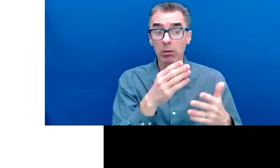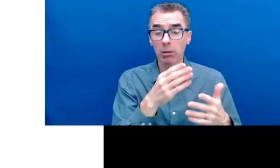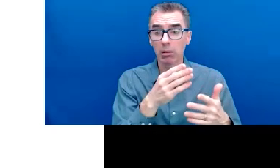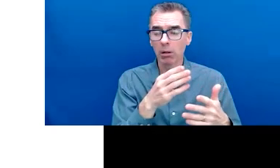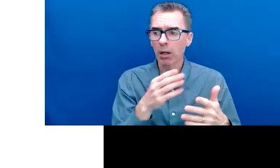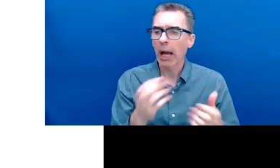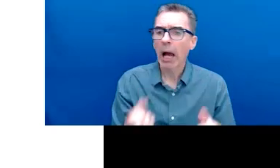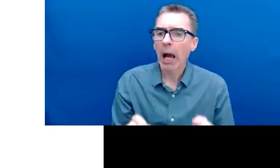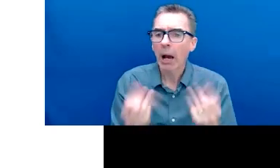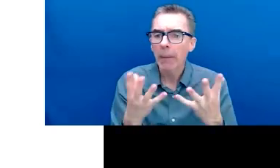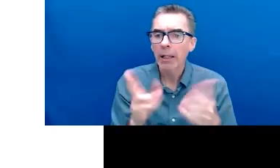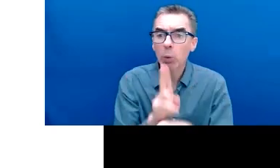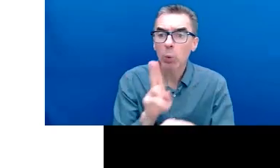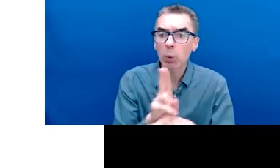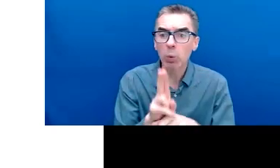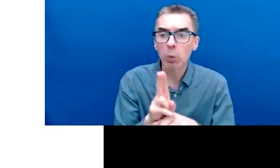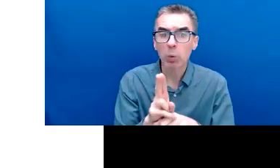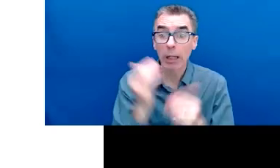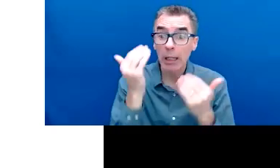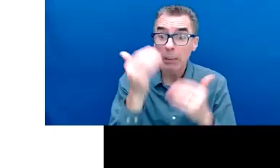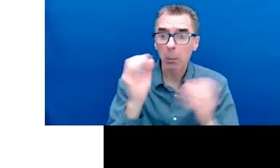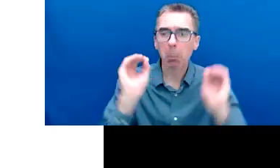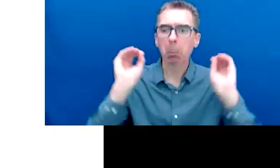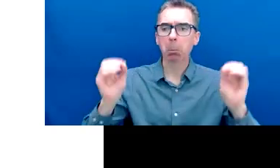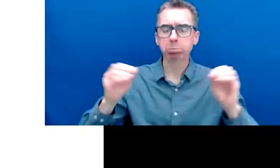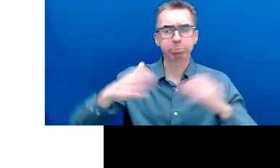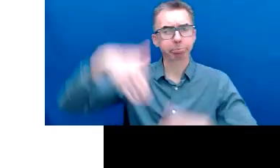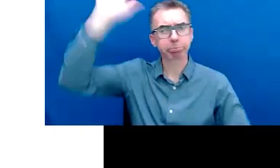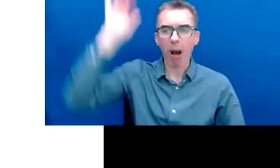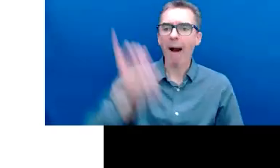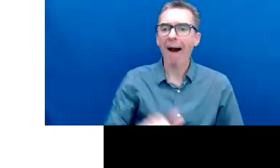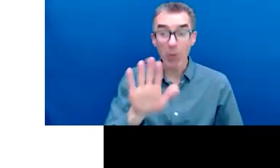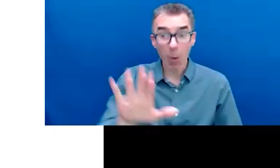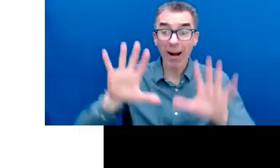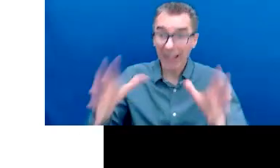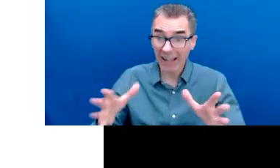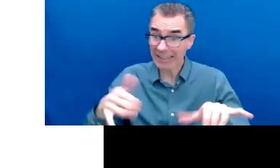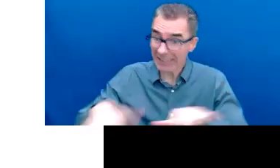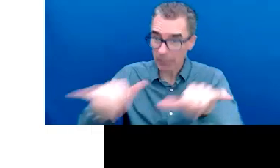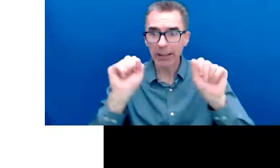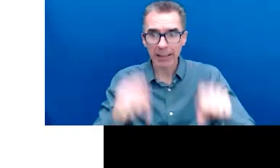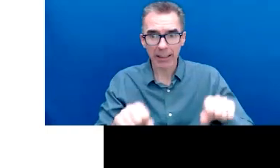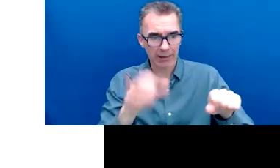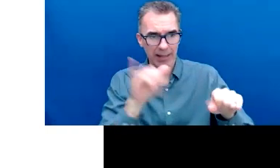So your entire class could log in and read a book together, without any restrictions.